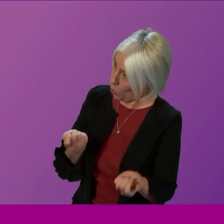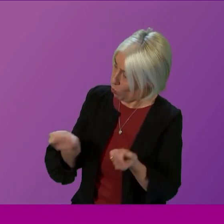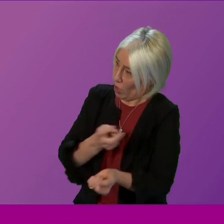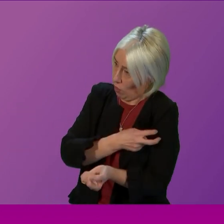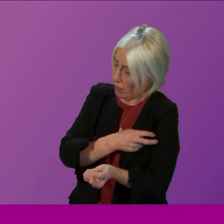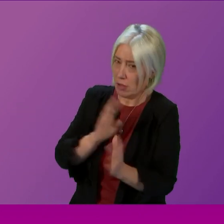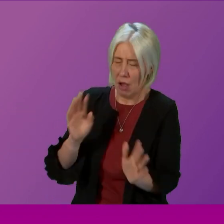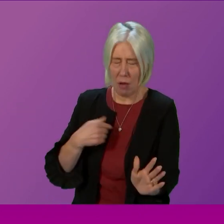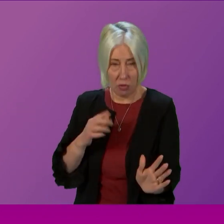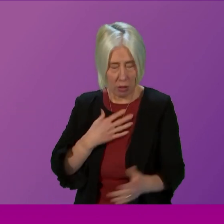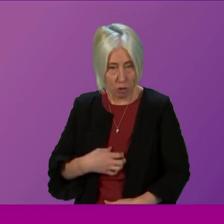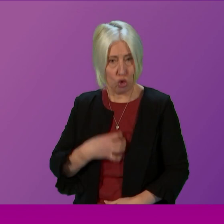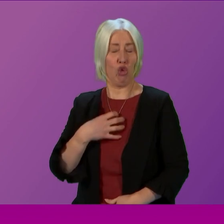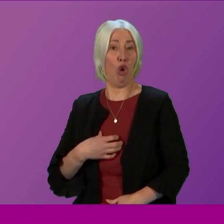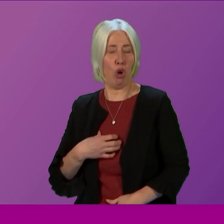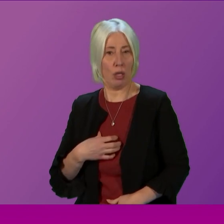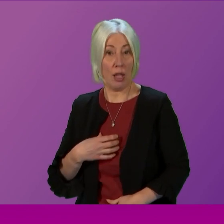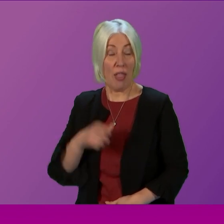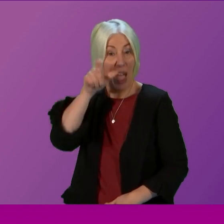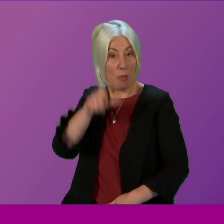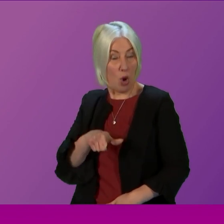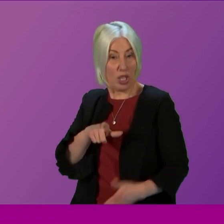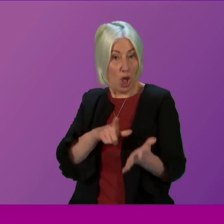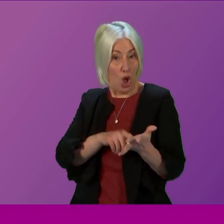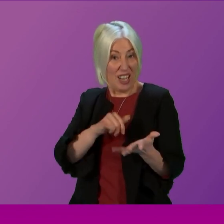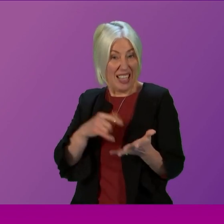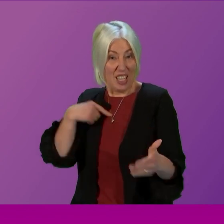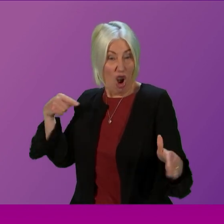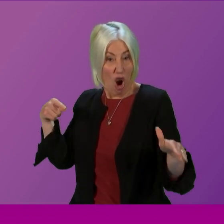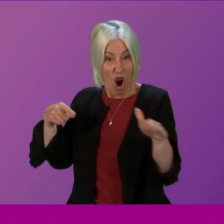I am slightly stunned to see the minister in question leaving the chamber as I am